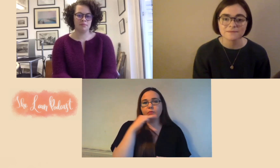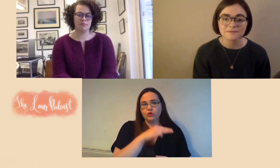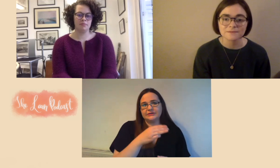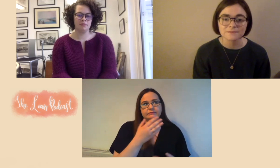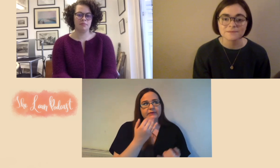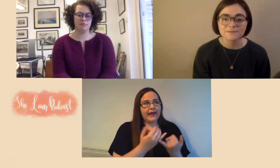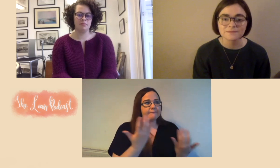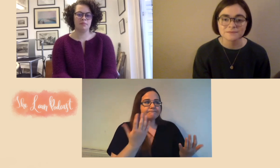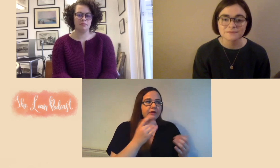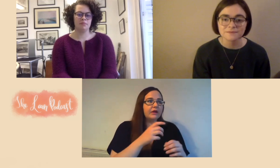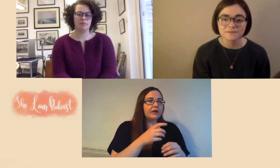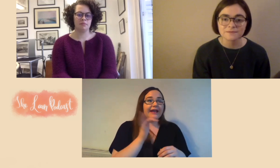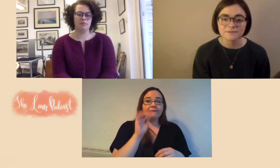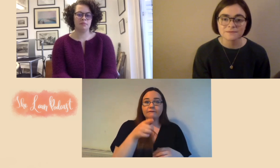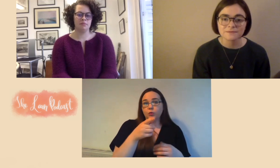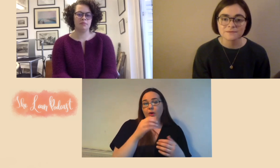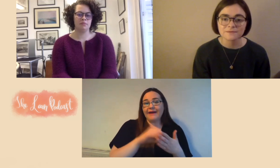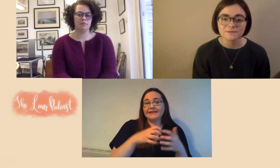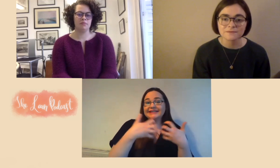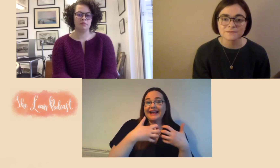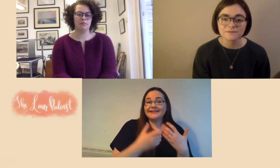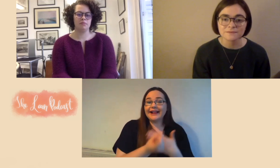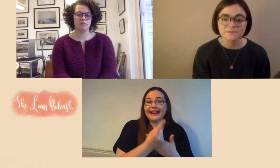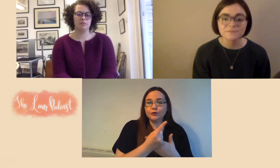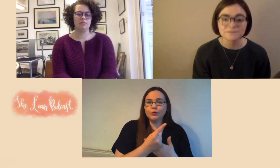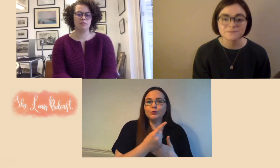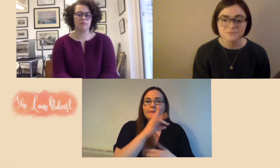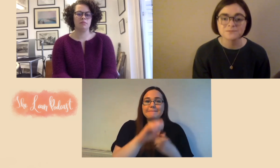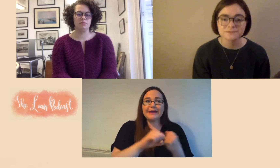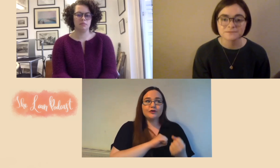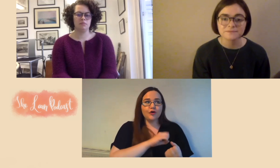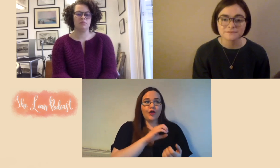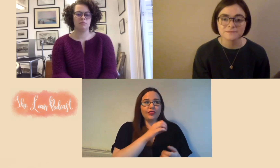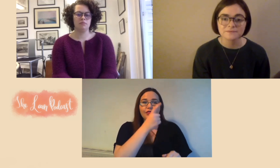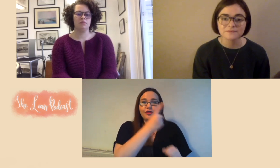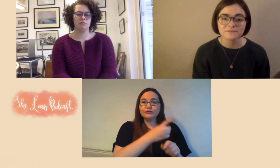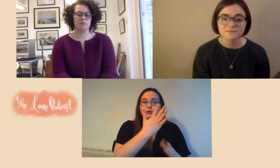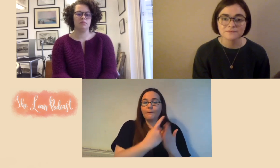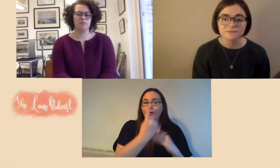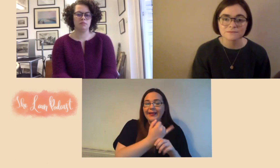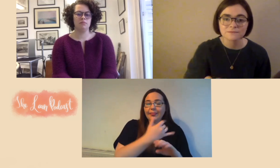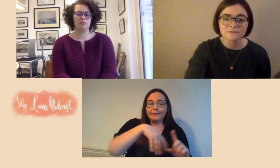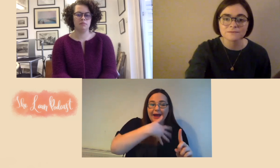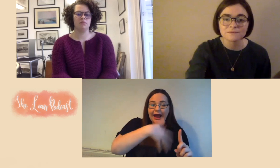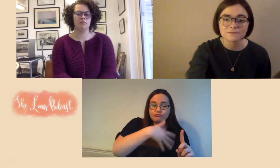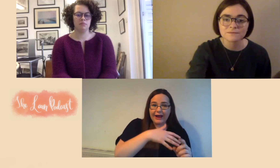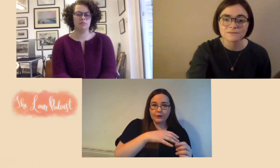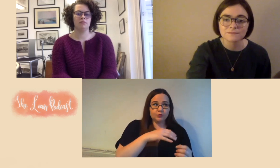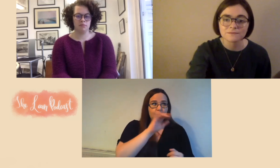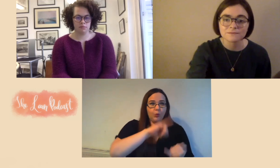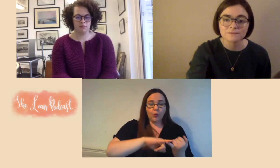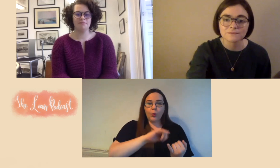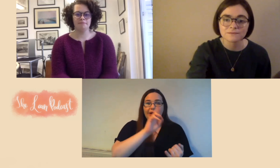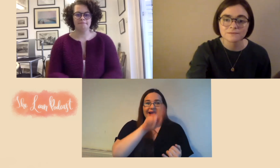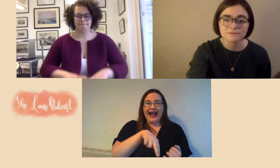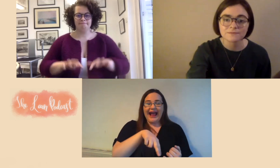making sure that deaf people can access at these events. And at the same time as well, like with an event today is really important